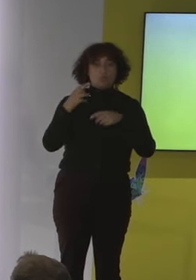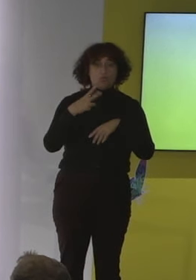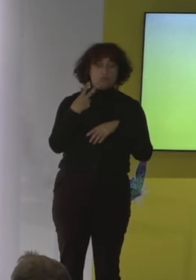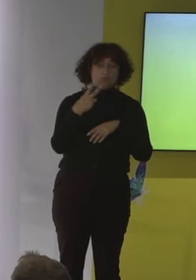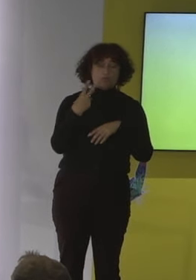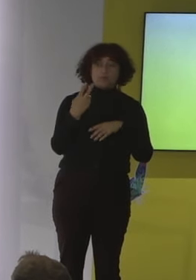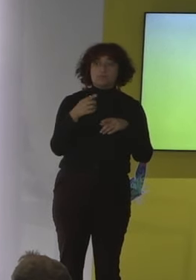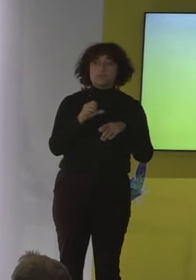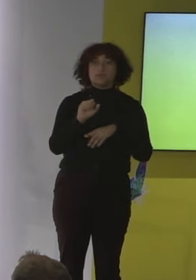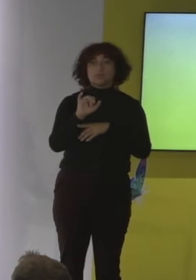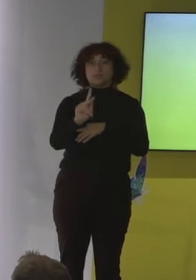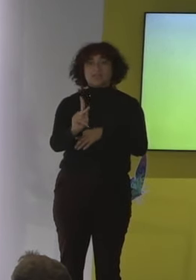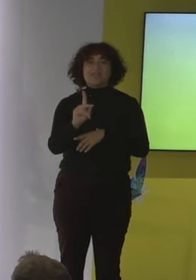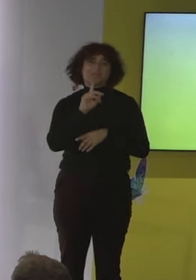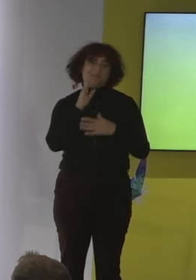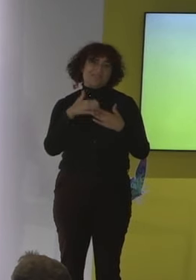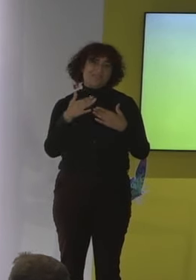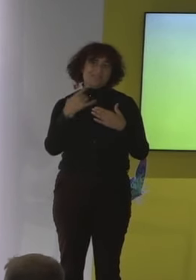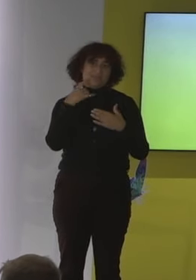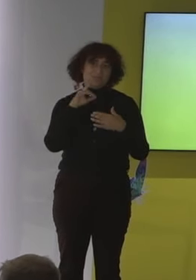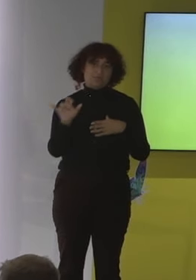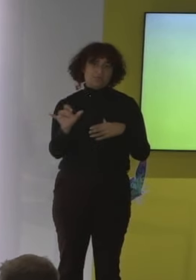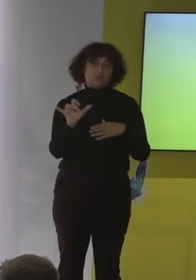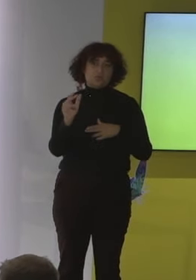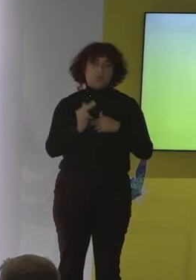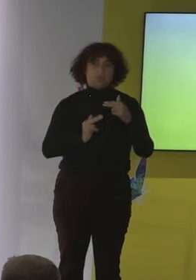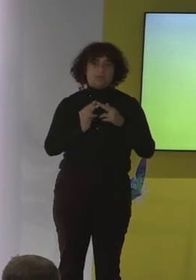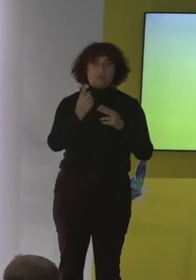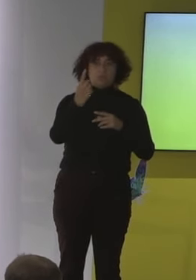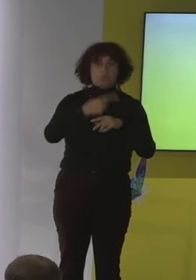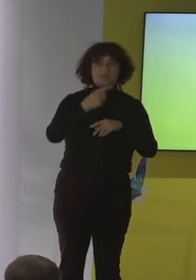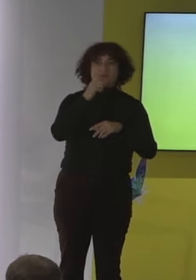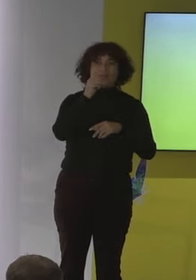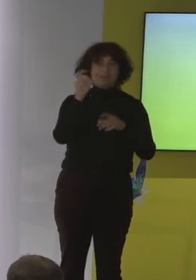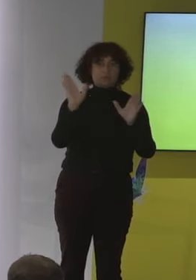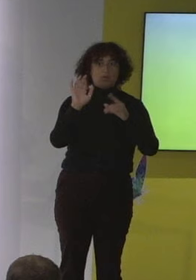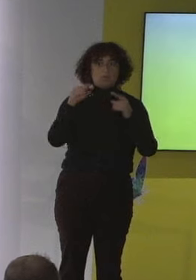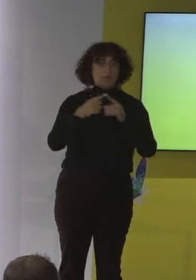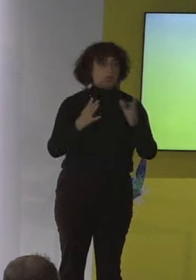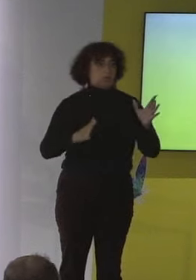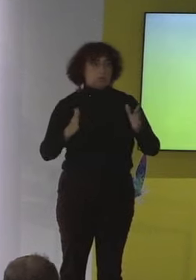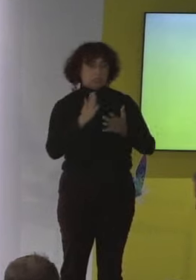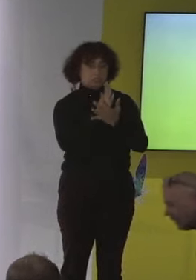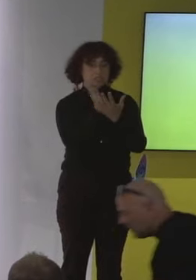SIK makes that super easy for you to build once and not have to worry about, oh, which modality am I currently in?